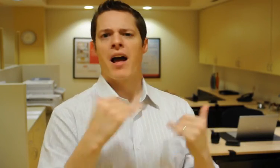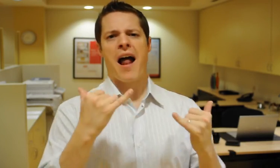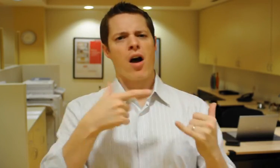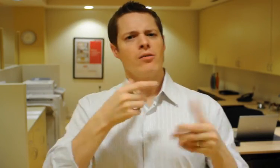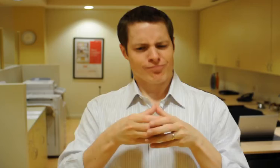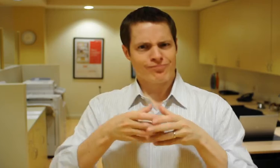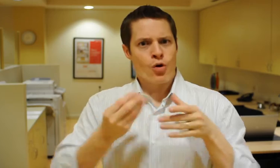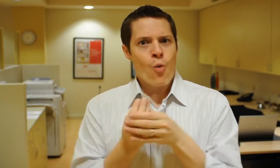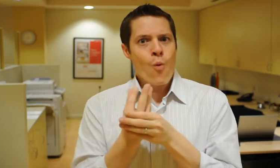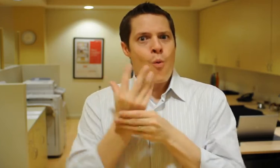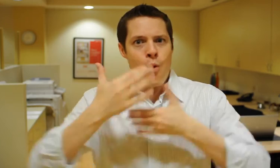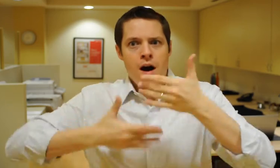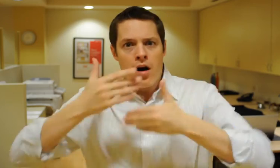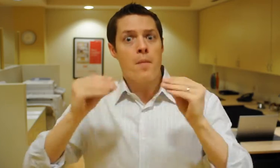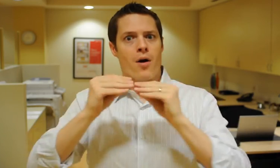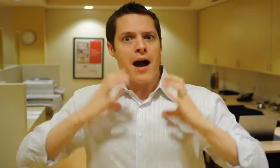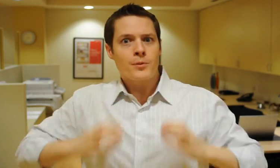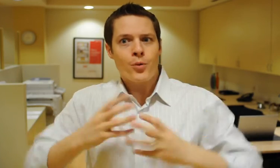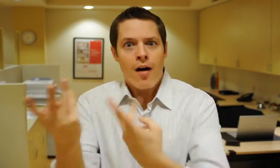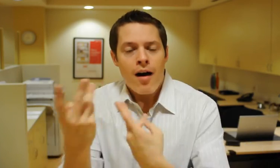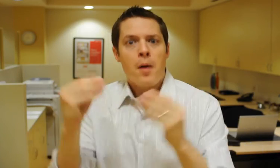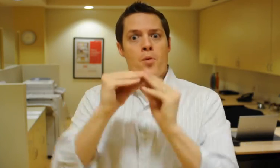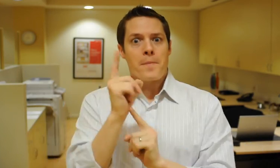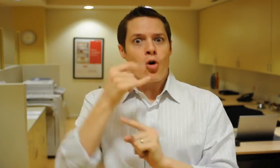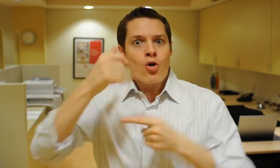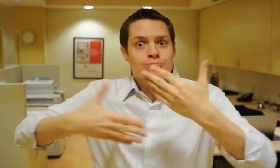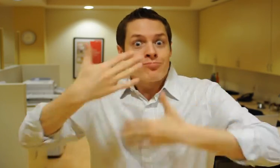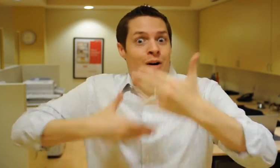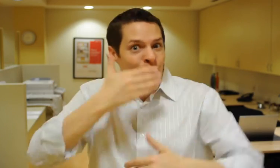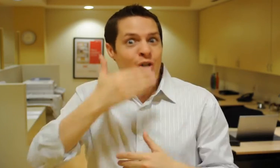Companies that grow and process more call volume